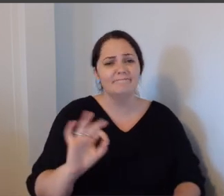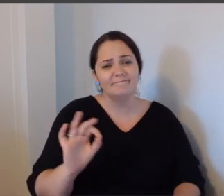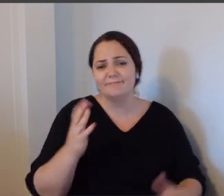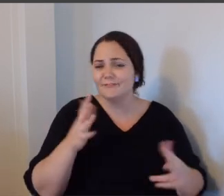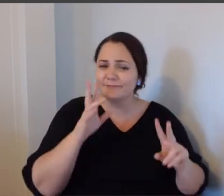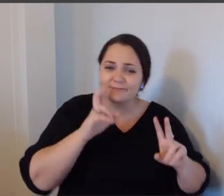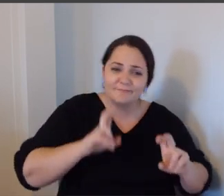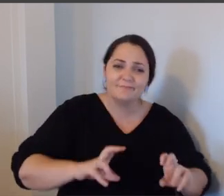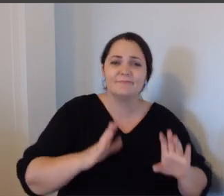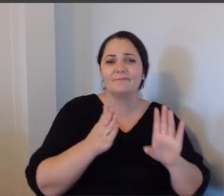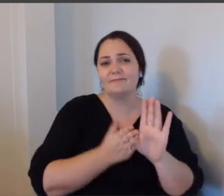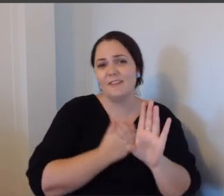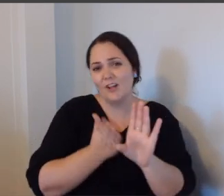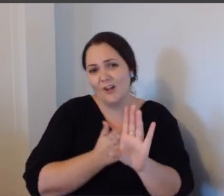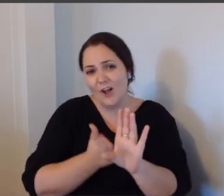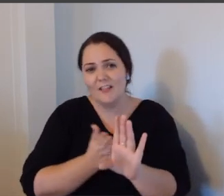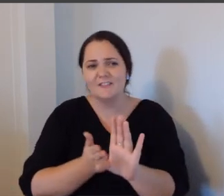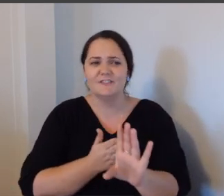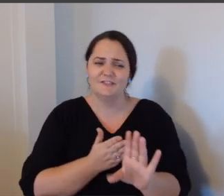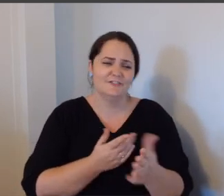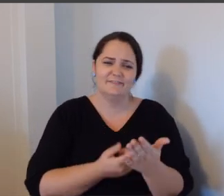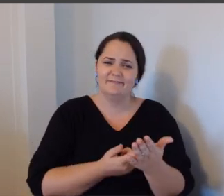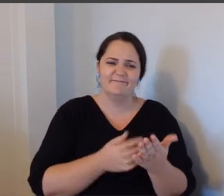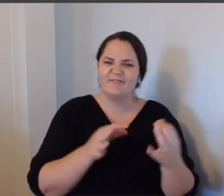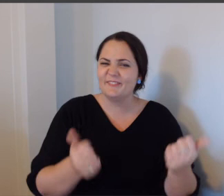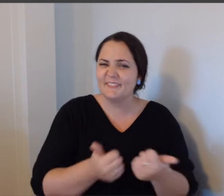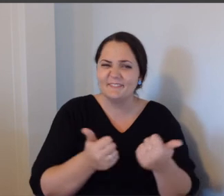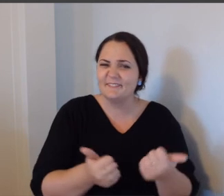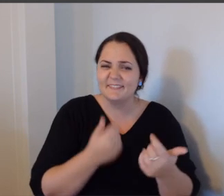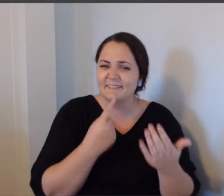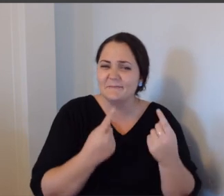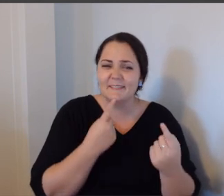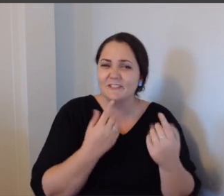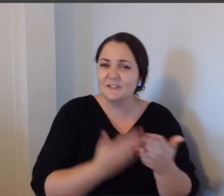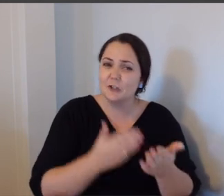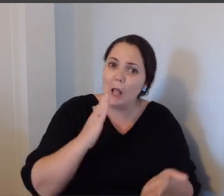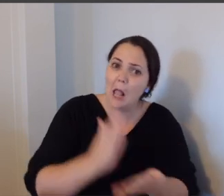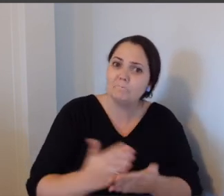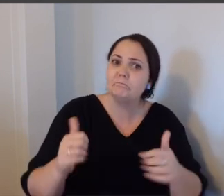is inconclusive. The category of the tortured artist whose history we've been chasing today